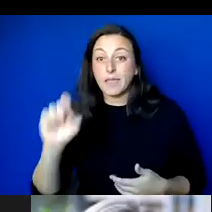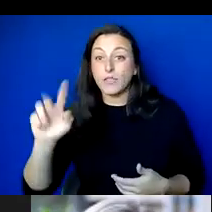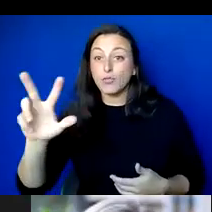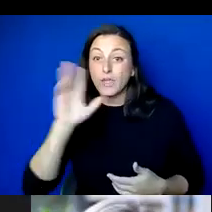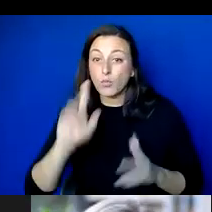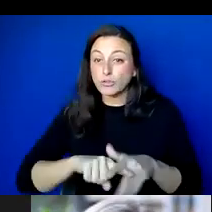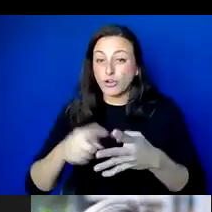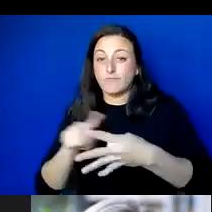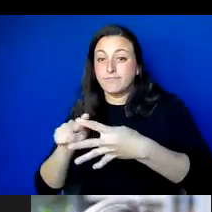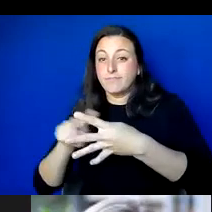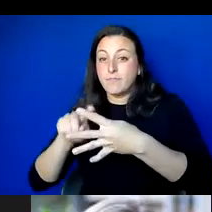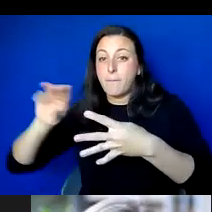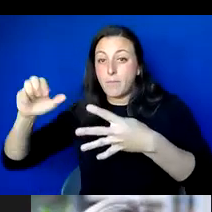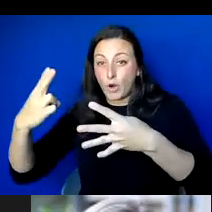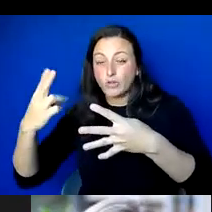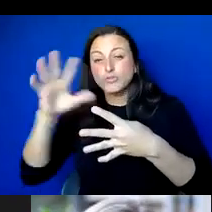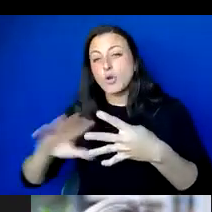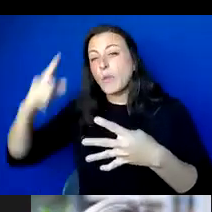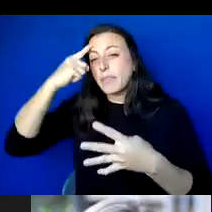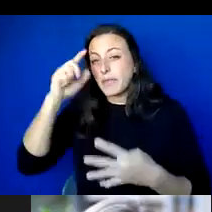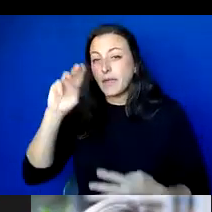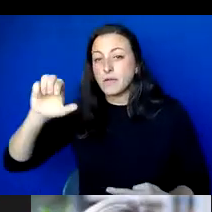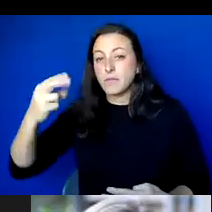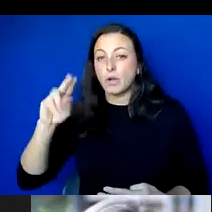We're estimating somewhere around March 5th on our current allocation.